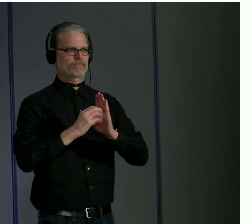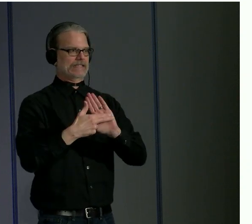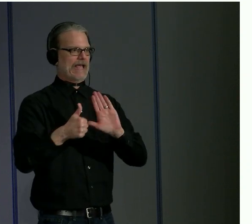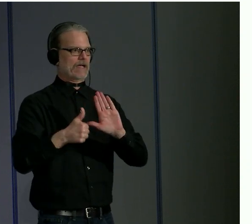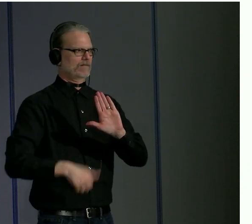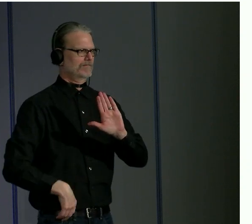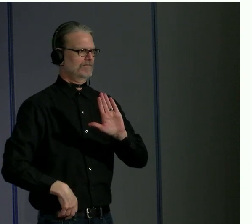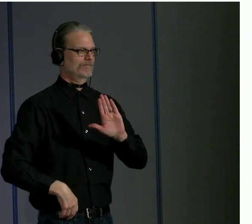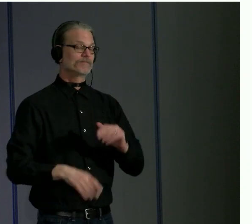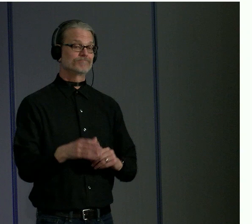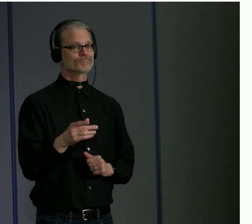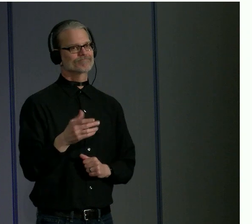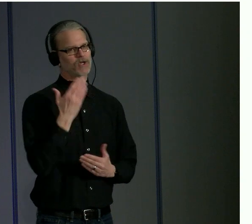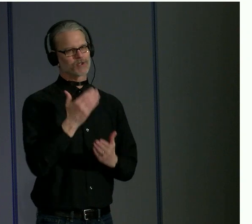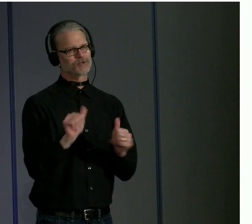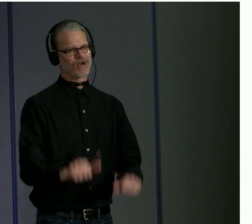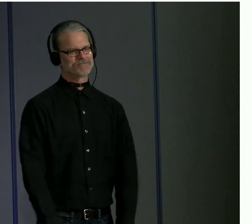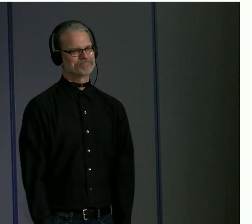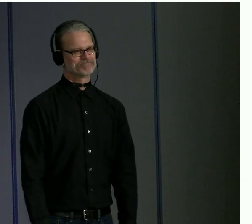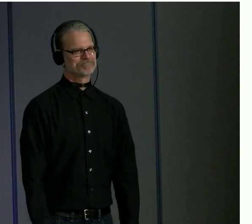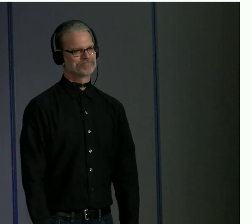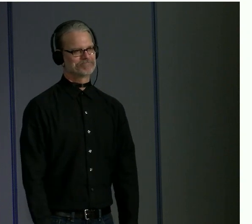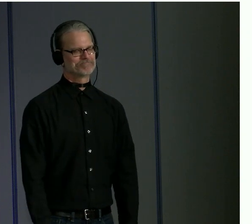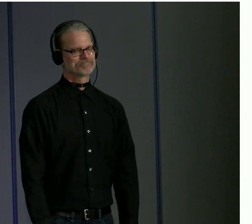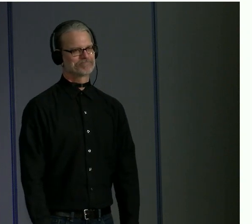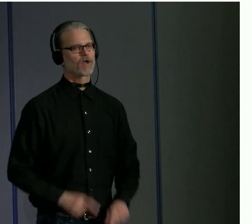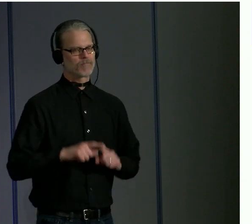Good try, but we'll get there. We're working with that. Okay?